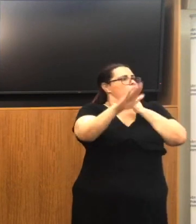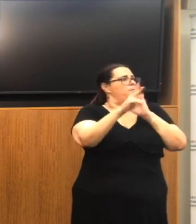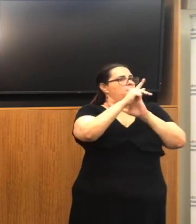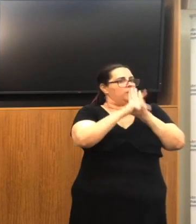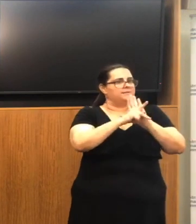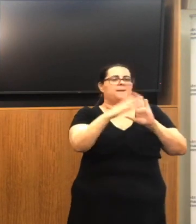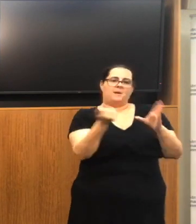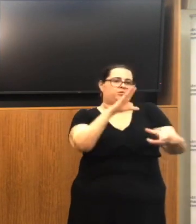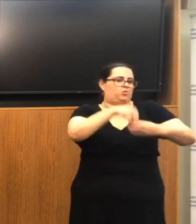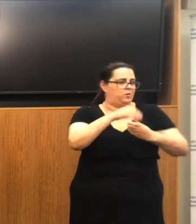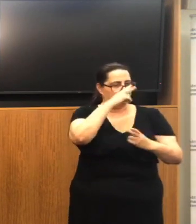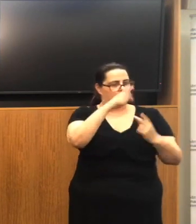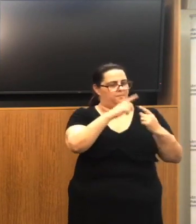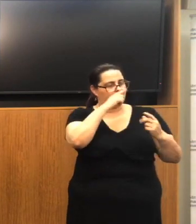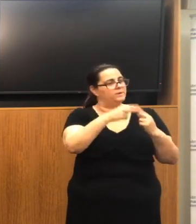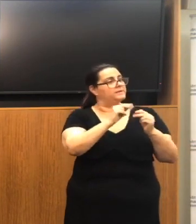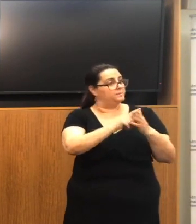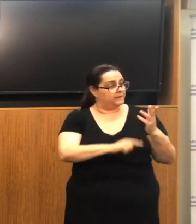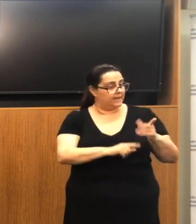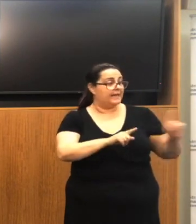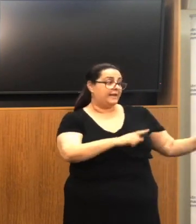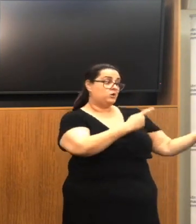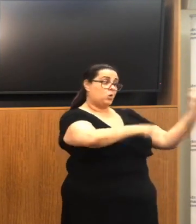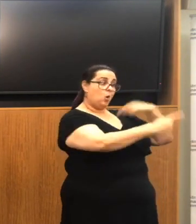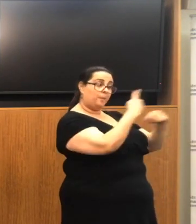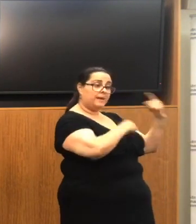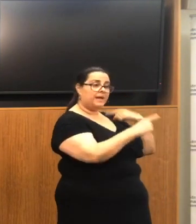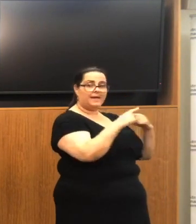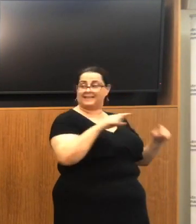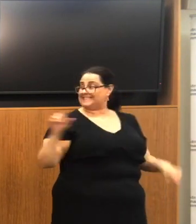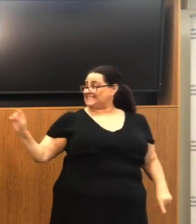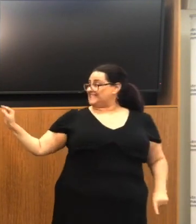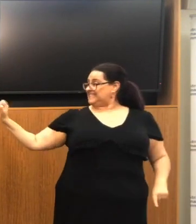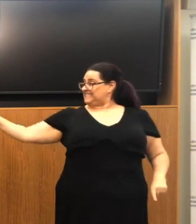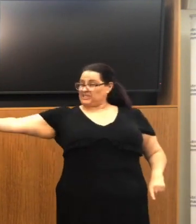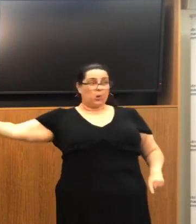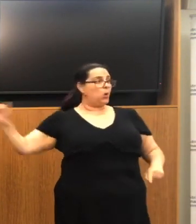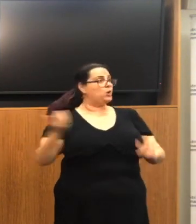funding, he told me that Nujeen's testimony in that hearing